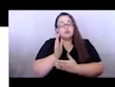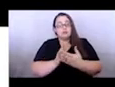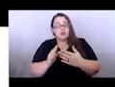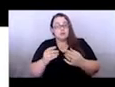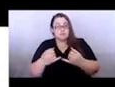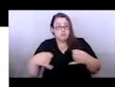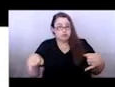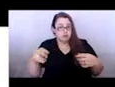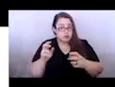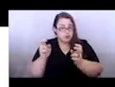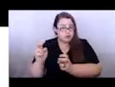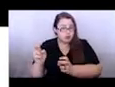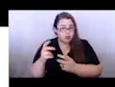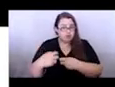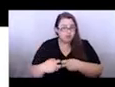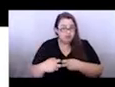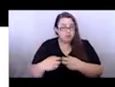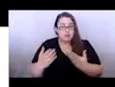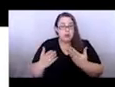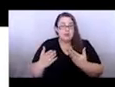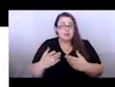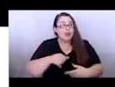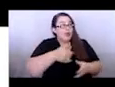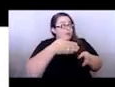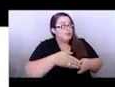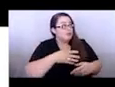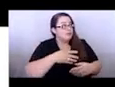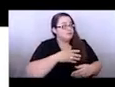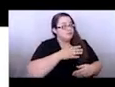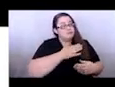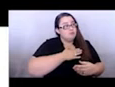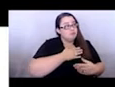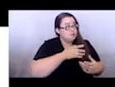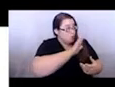could look like doing work for others, being asked about personal issues,